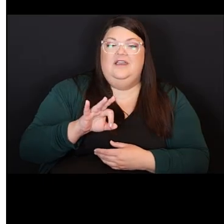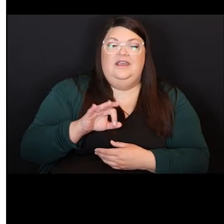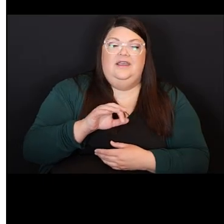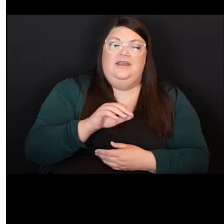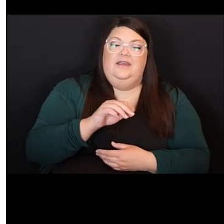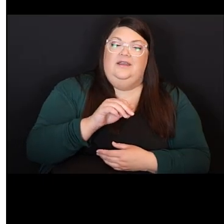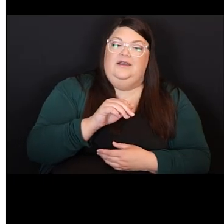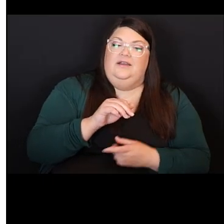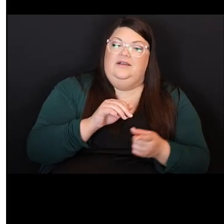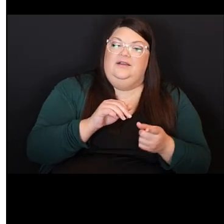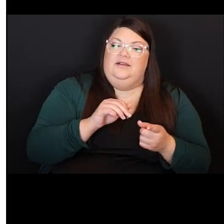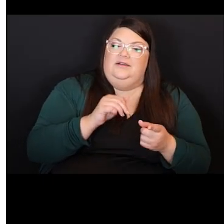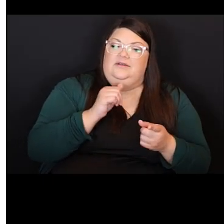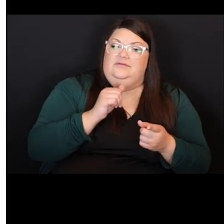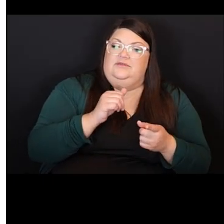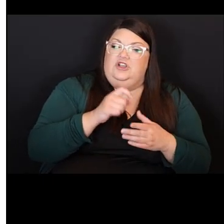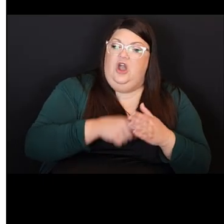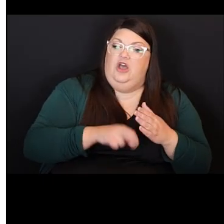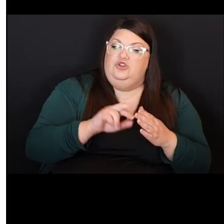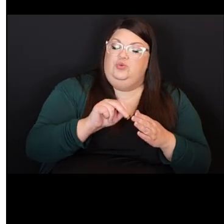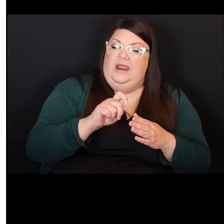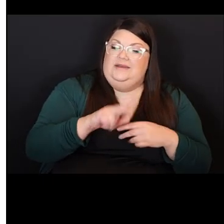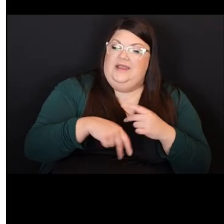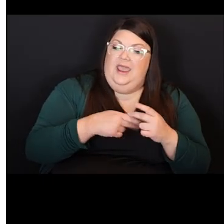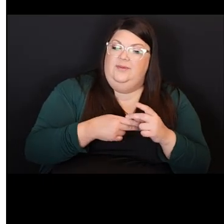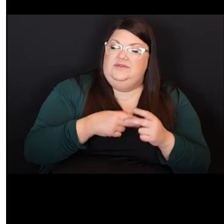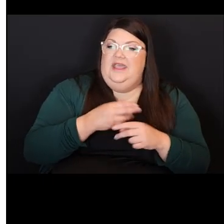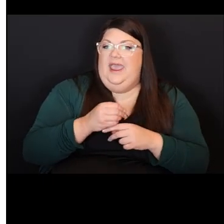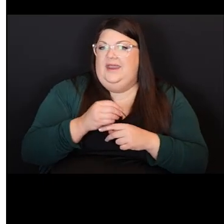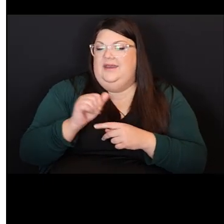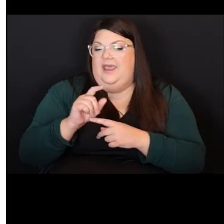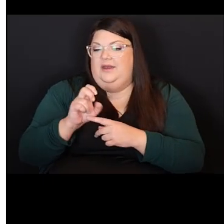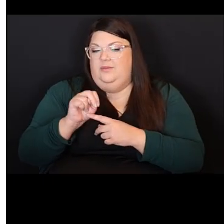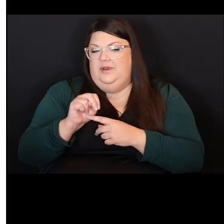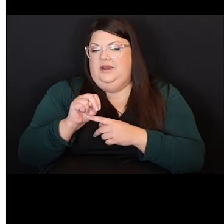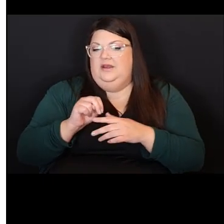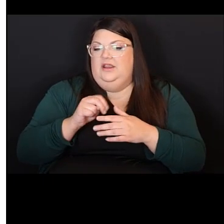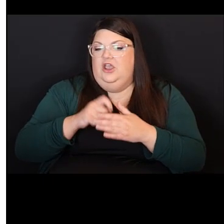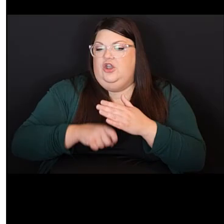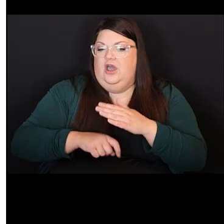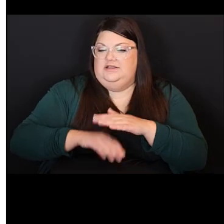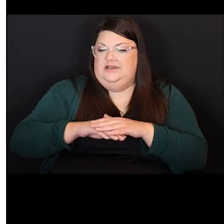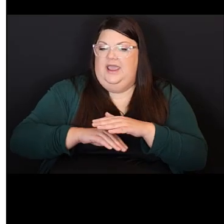rate types and administrative caps. Rehabilitation Training: Disability